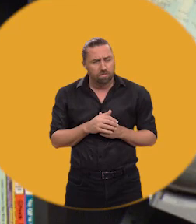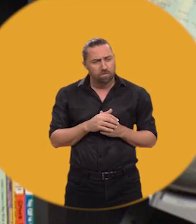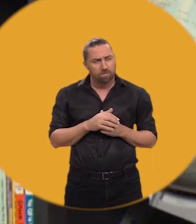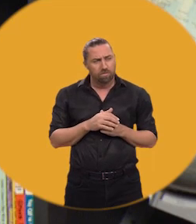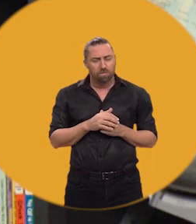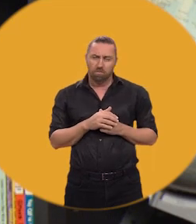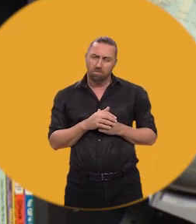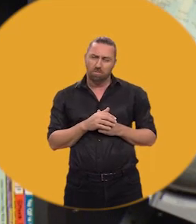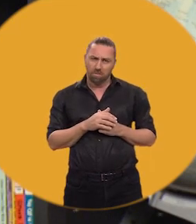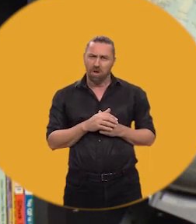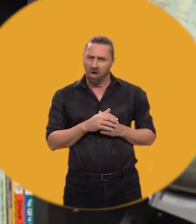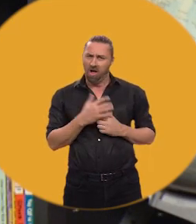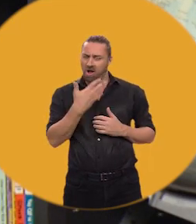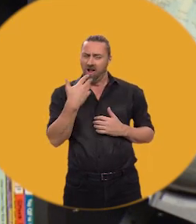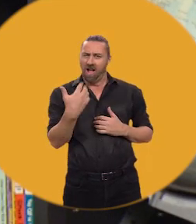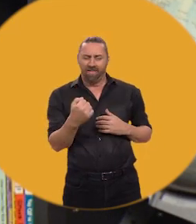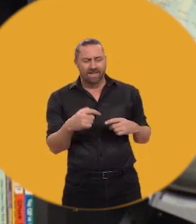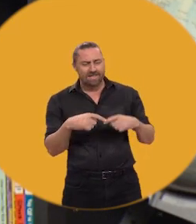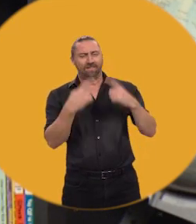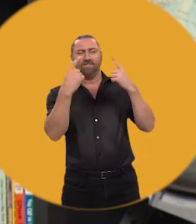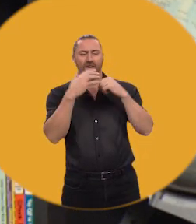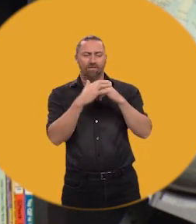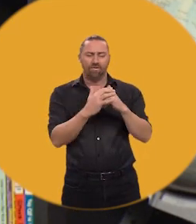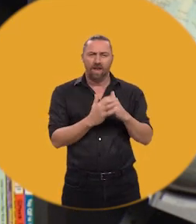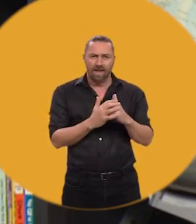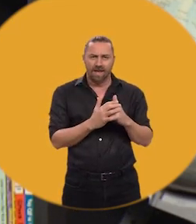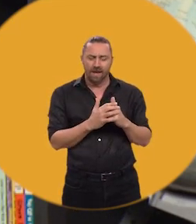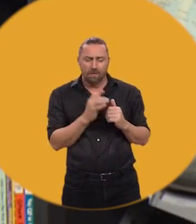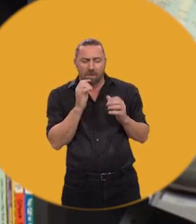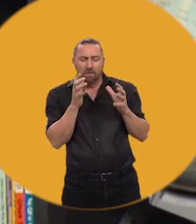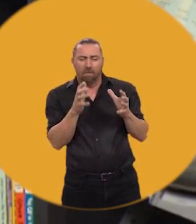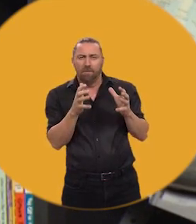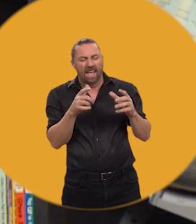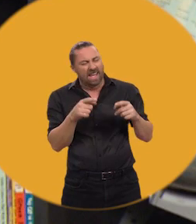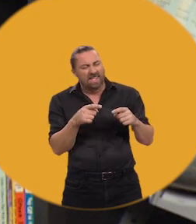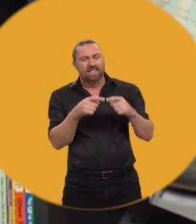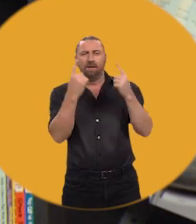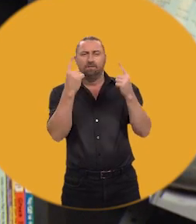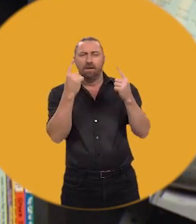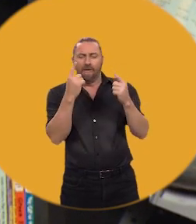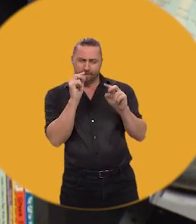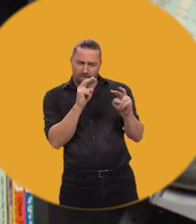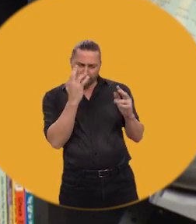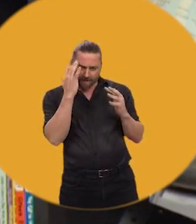It would be an interesting friend, thoughtful and peculiar, and quiet.